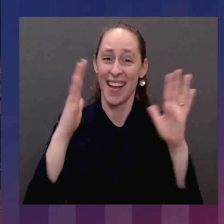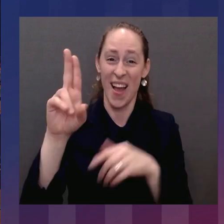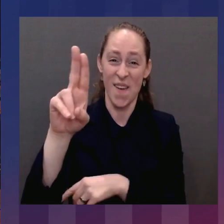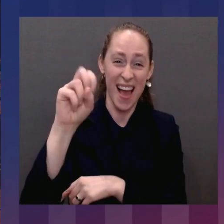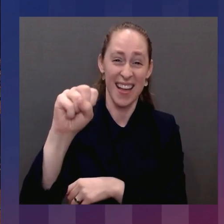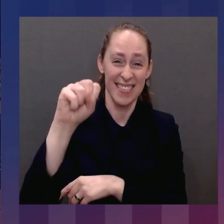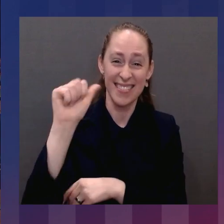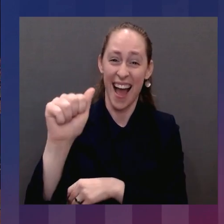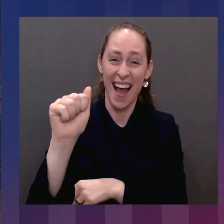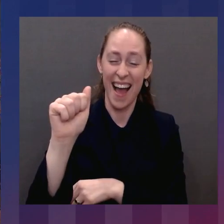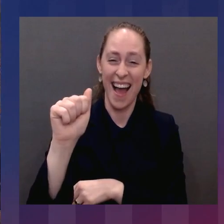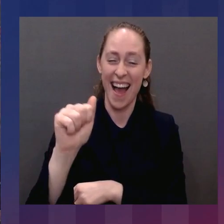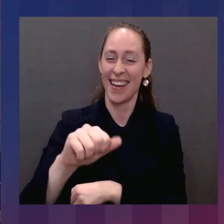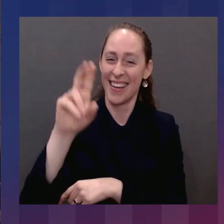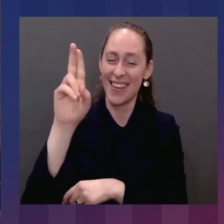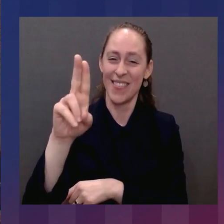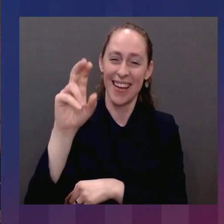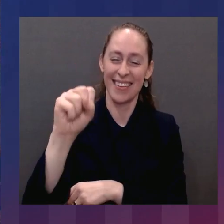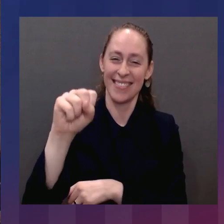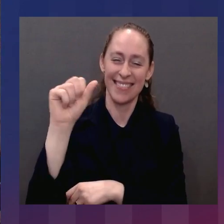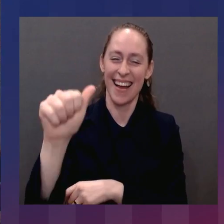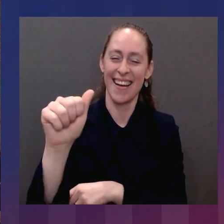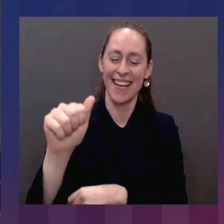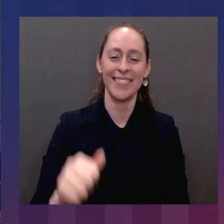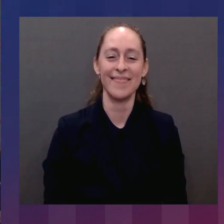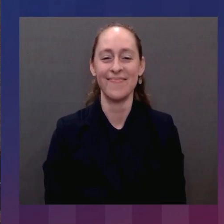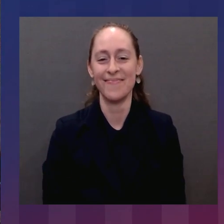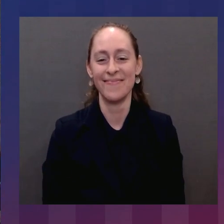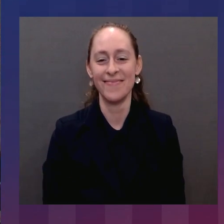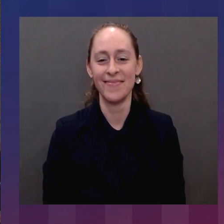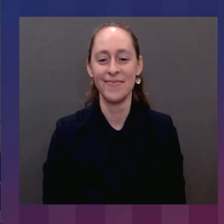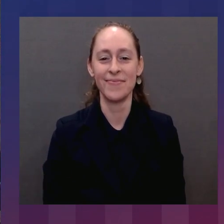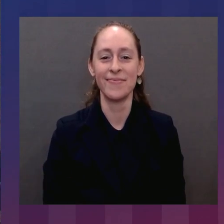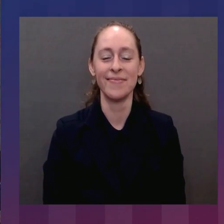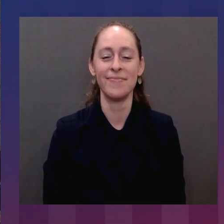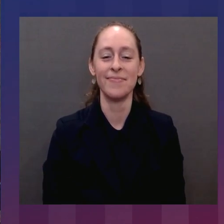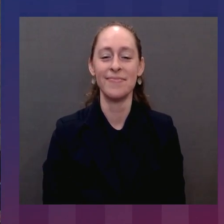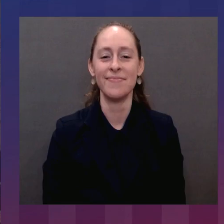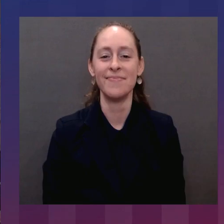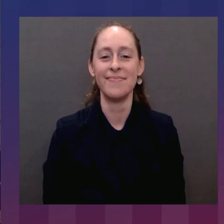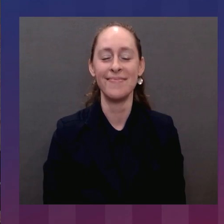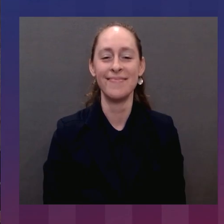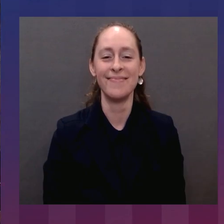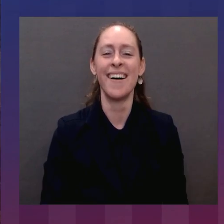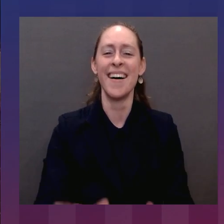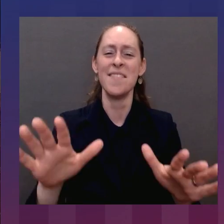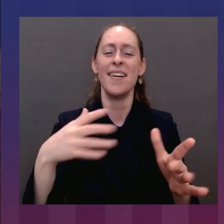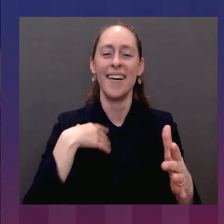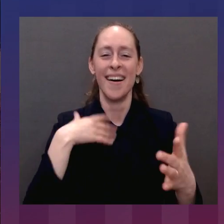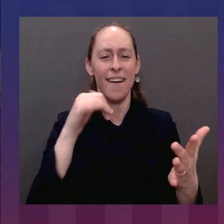The President: Economists call it "increasing the productive capacity of our economy."